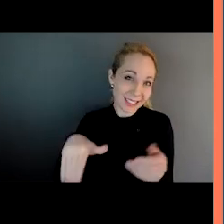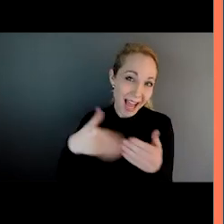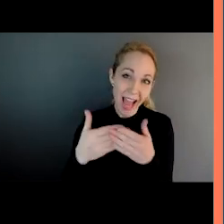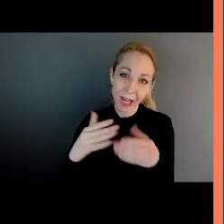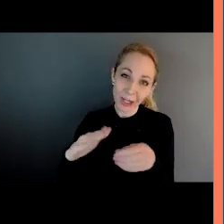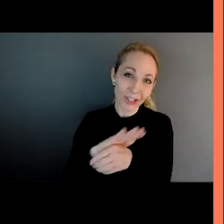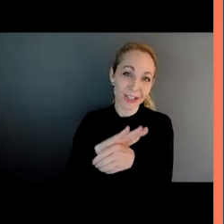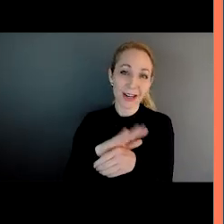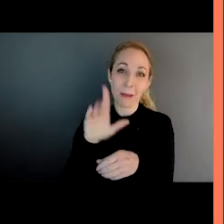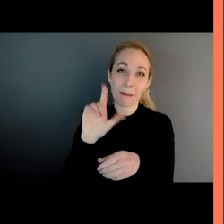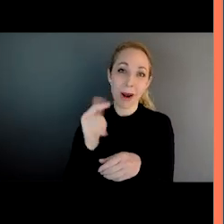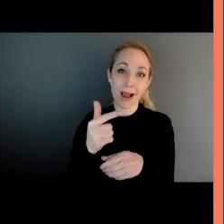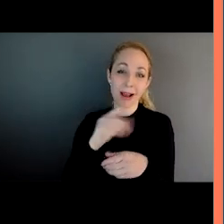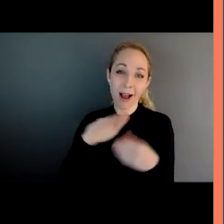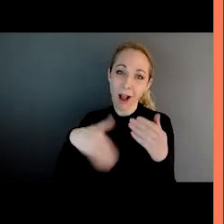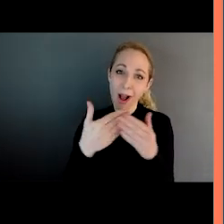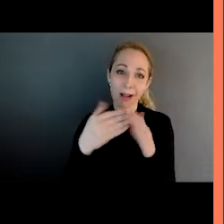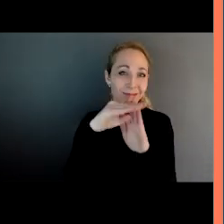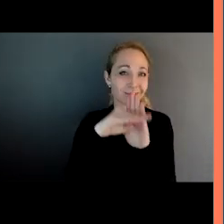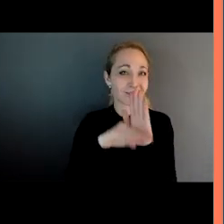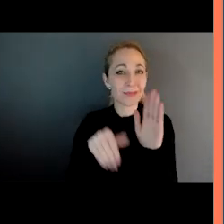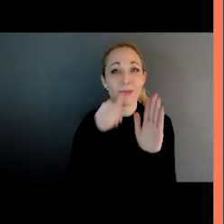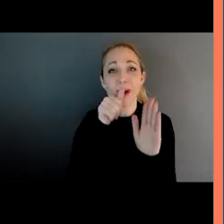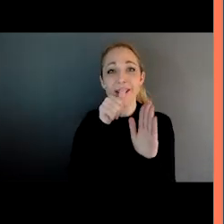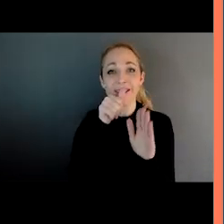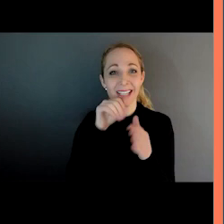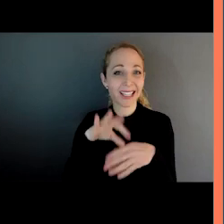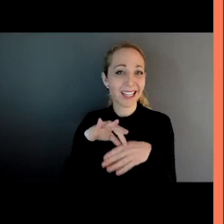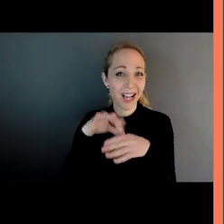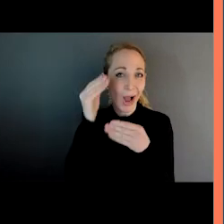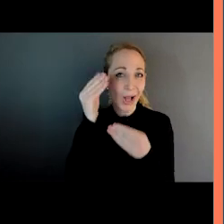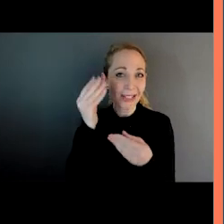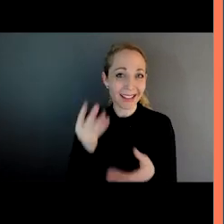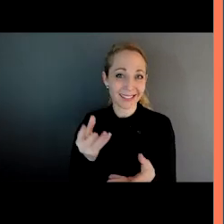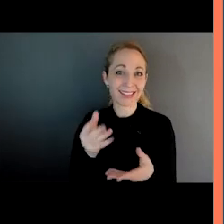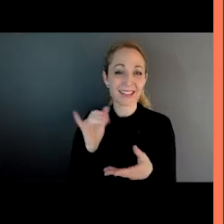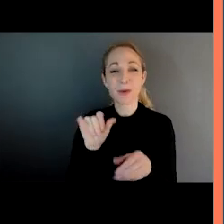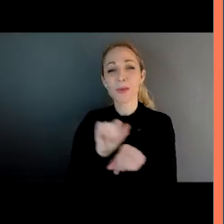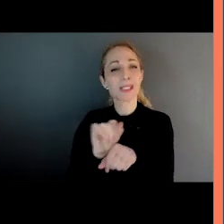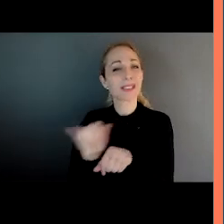AND IT WORKS VERY MUCH THE SAME WAY AS PAGES.